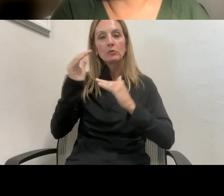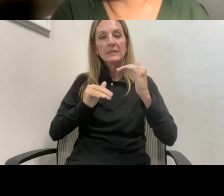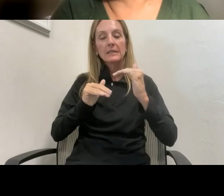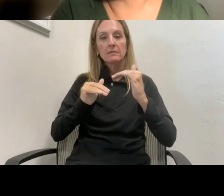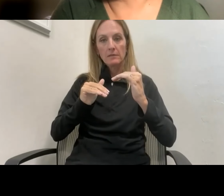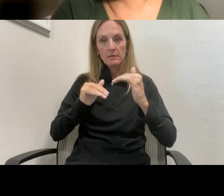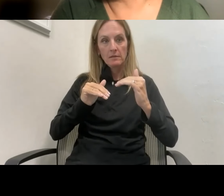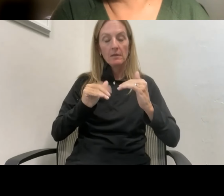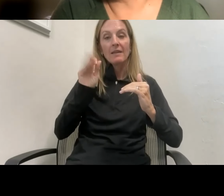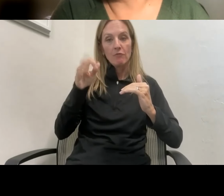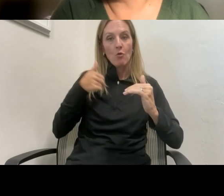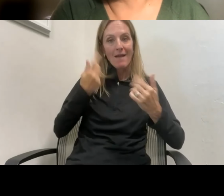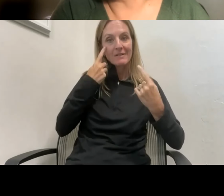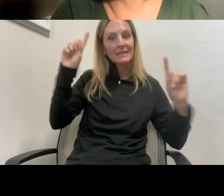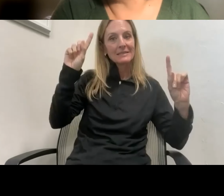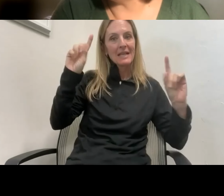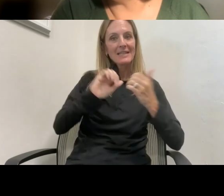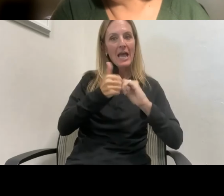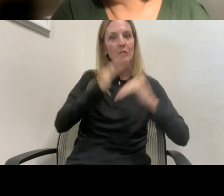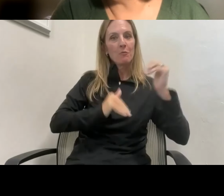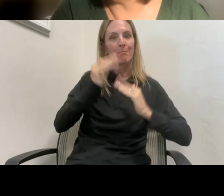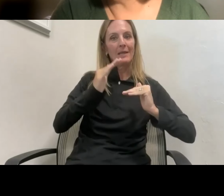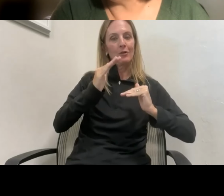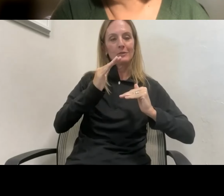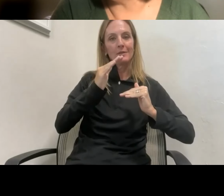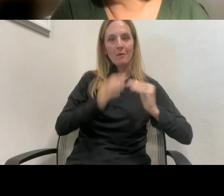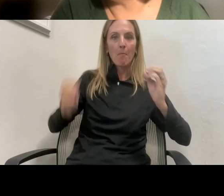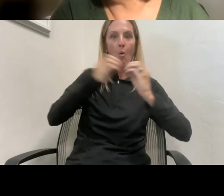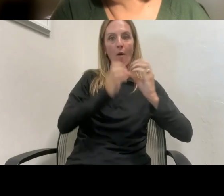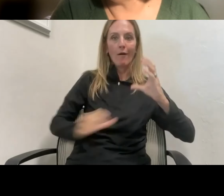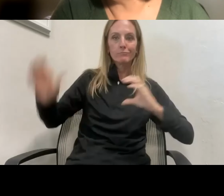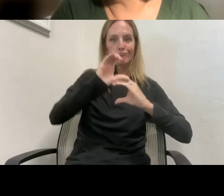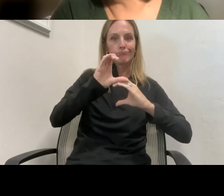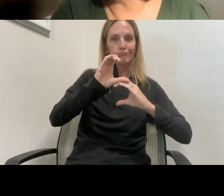always, there's always something there, there's some strength there we can find and lift up.